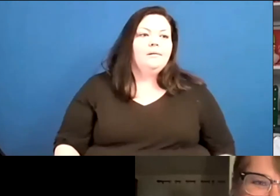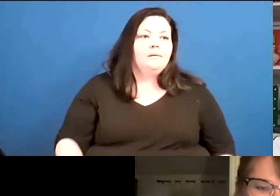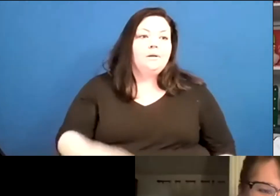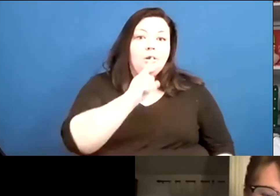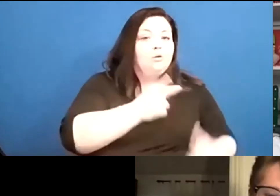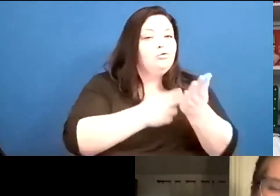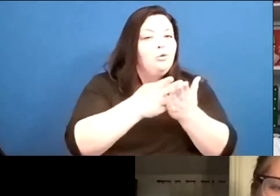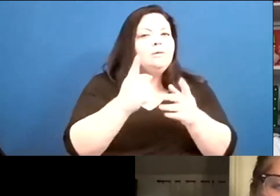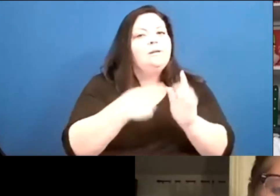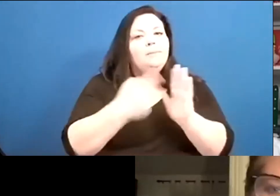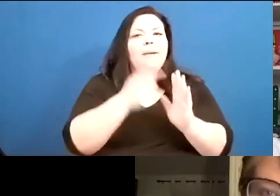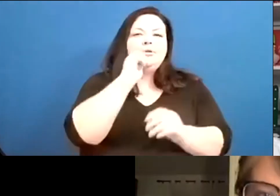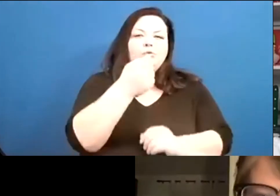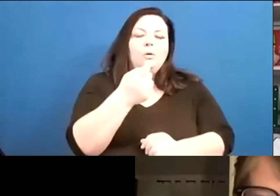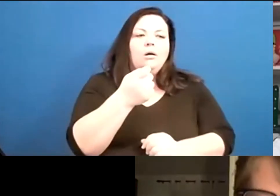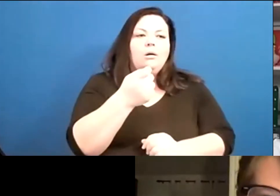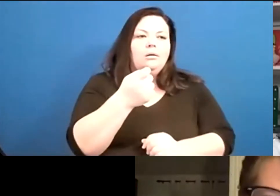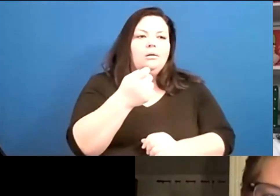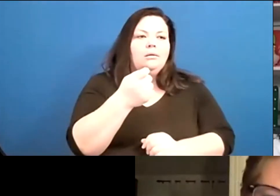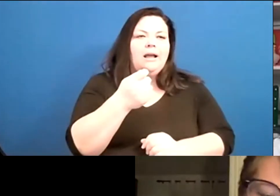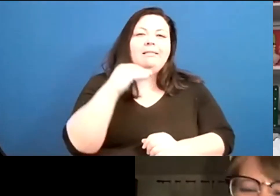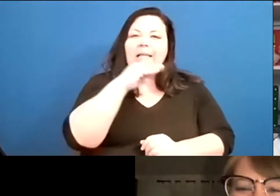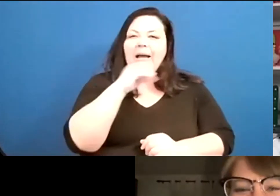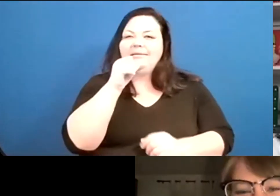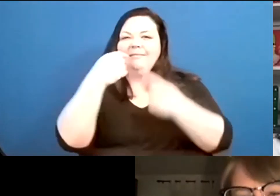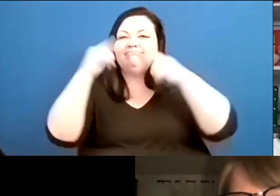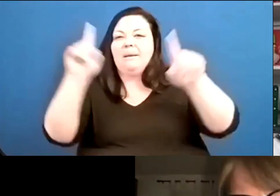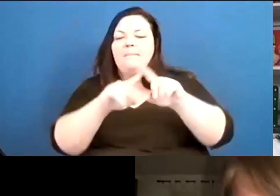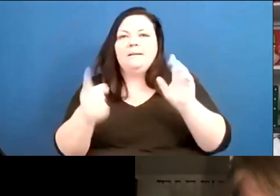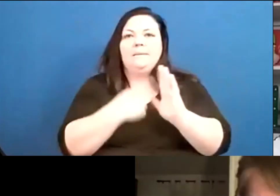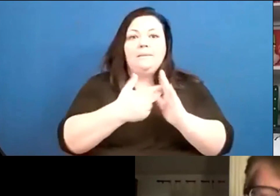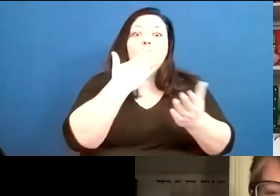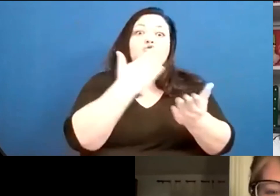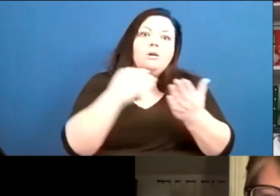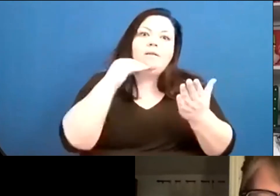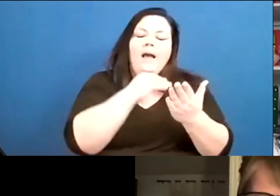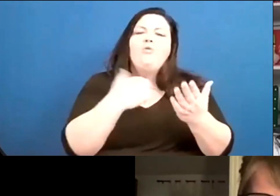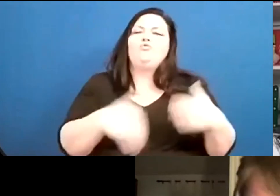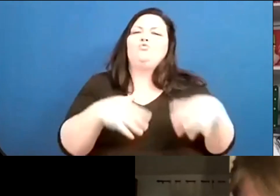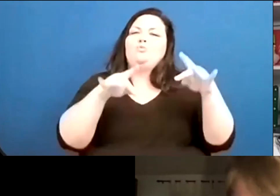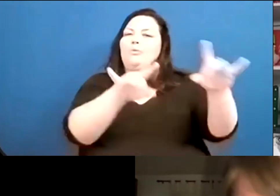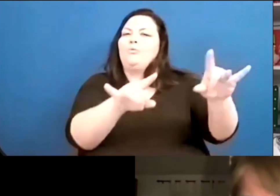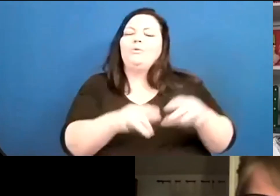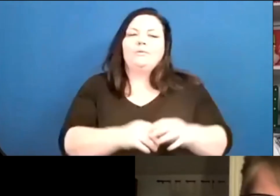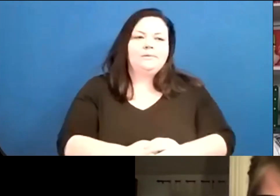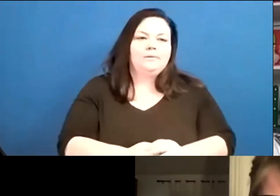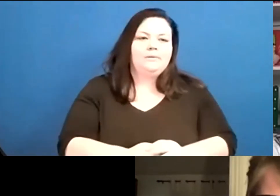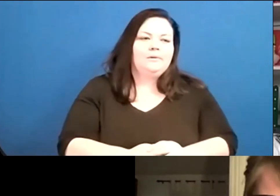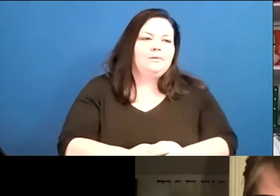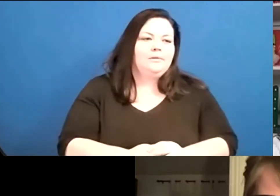cool that like, lies don't work as well but like sometimes a good lie works really well so. That would be great though to like